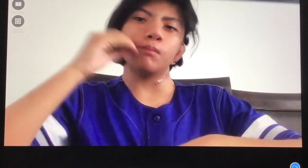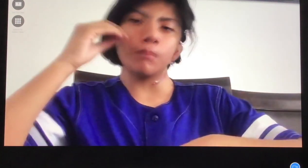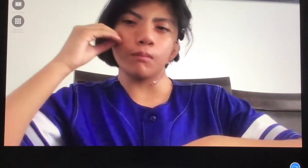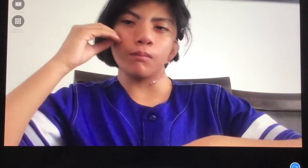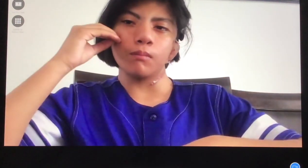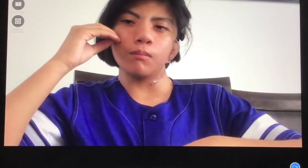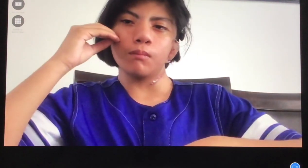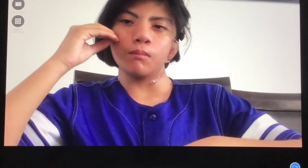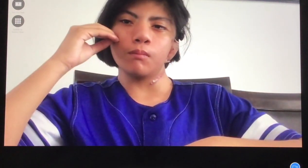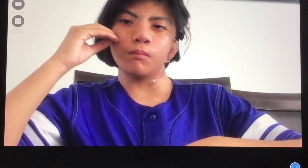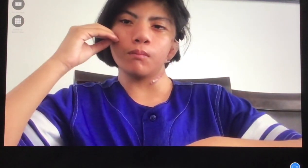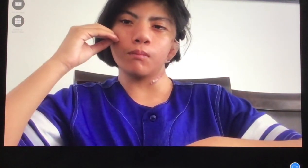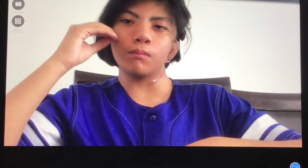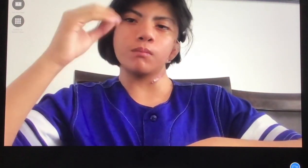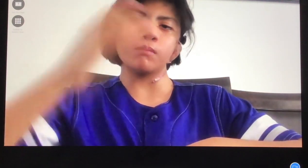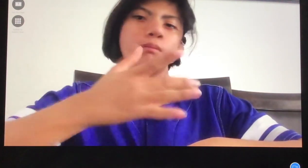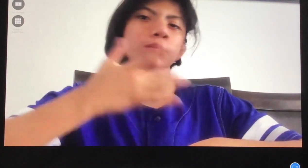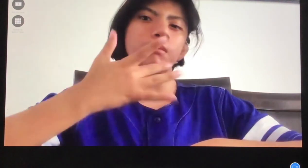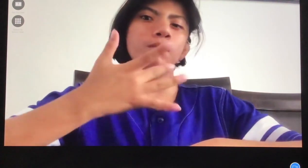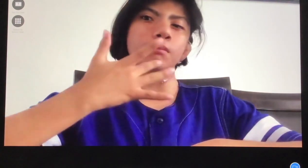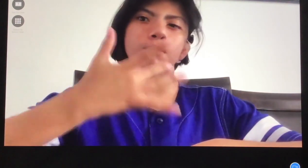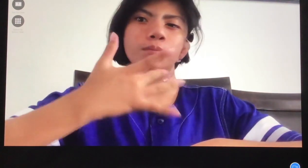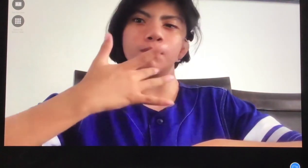So one year we've been at home one full year.